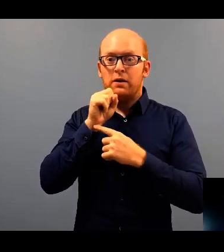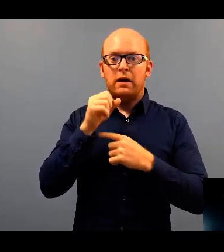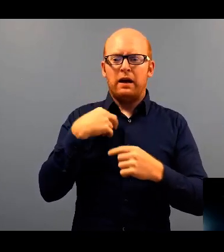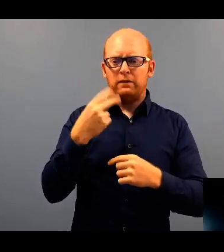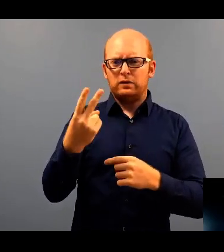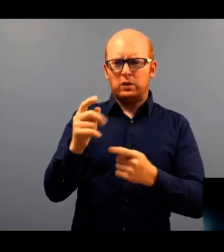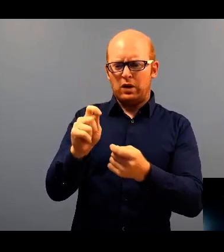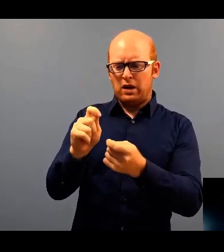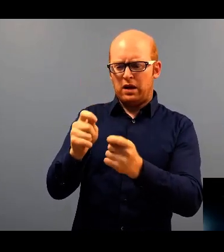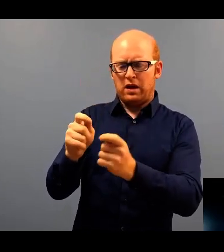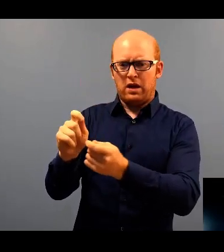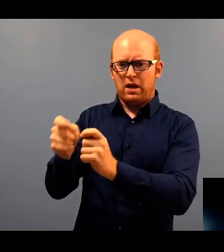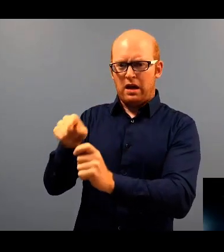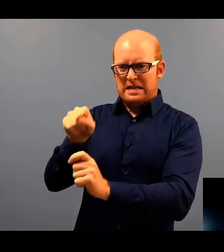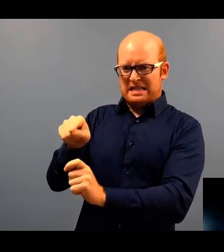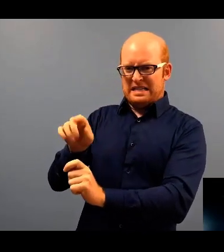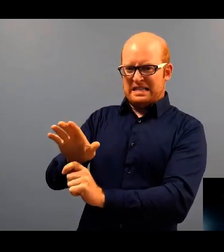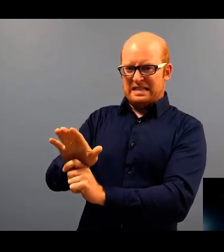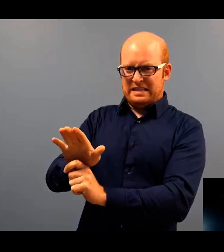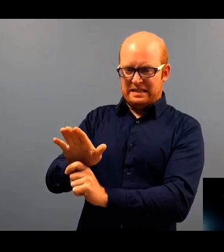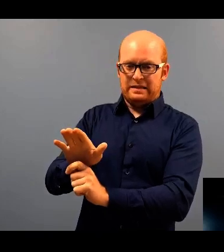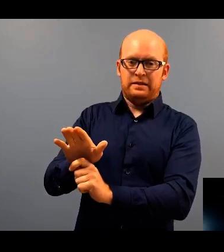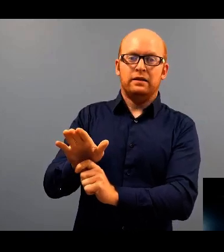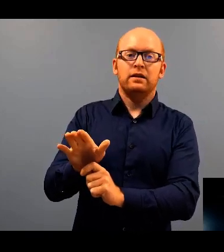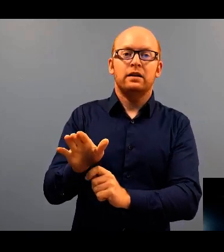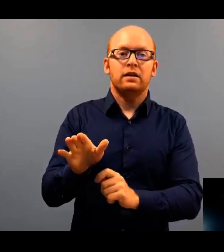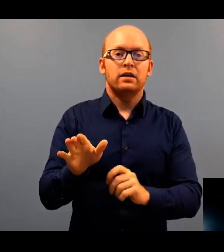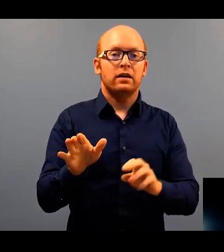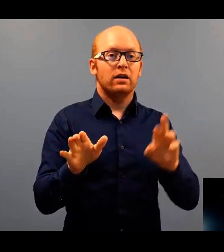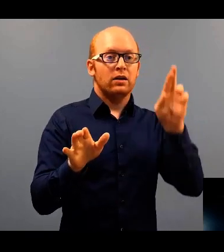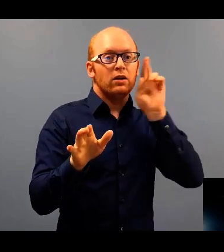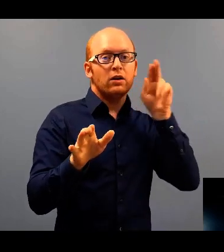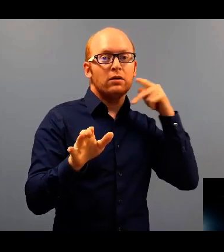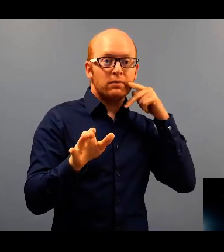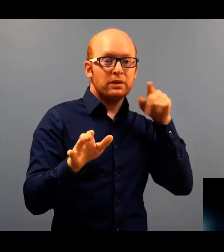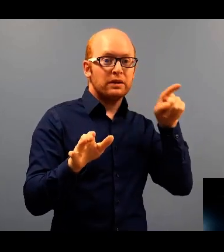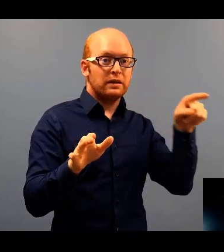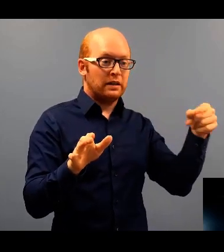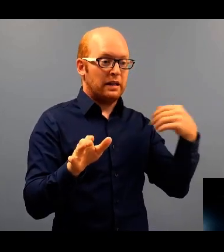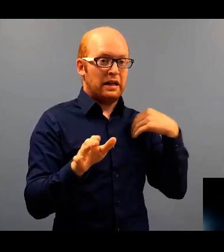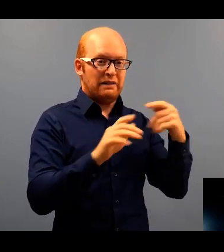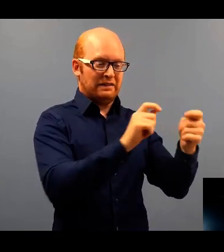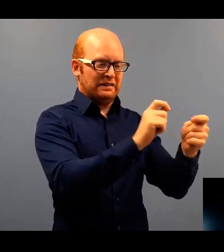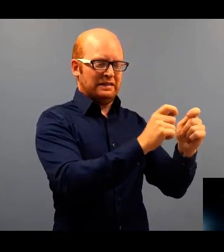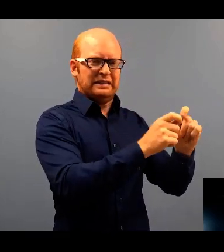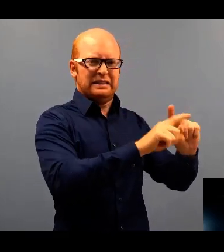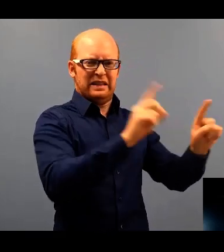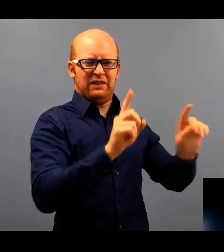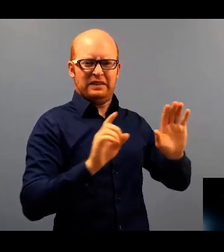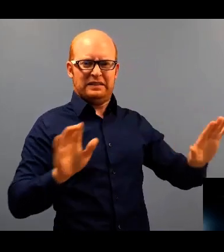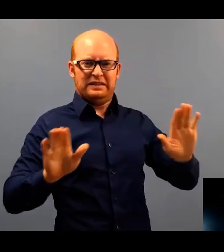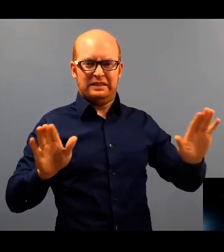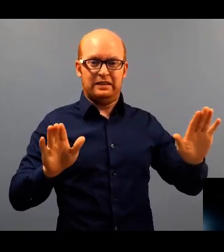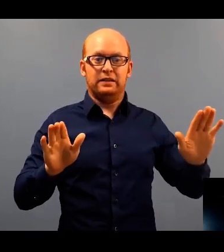they must inherit two genetic mutations in the same gene. That means that if you have Usher syndrome